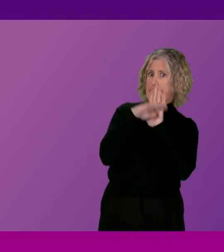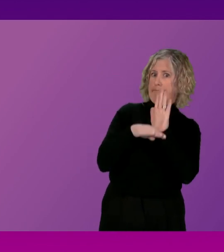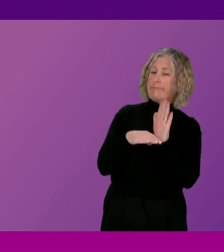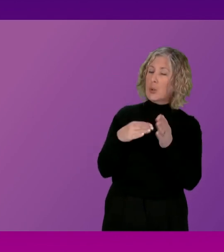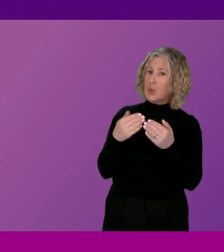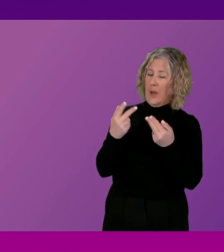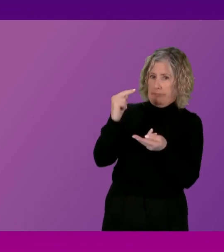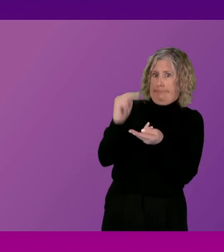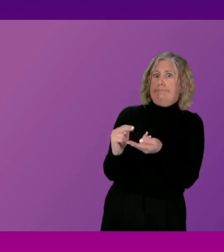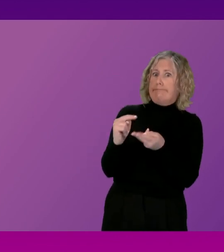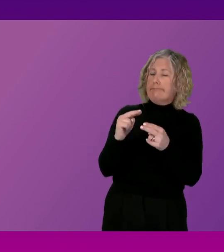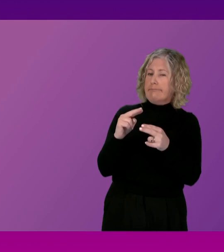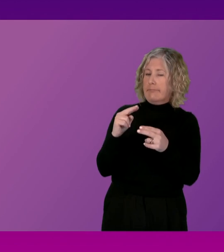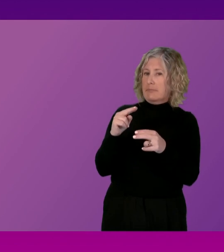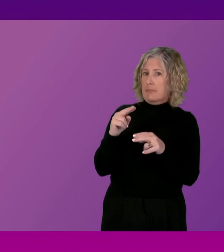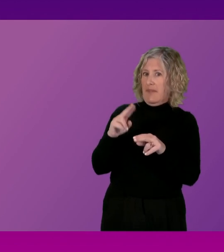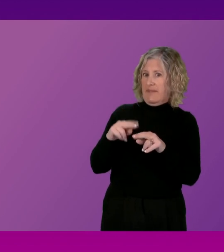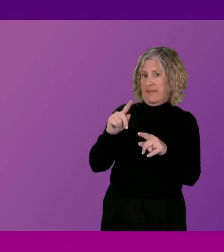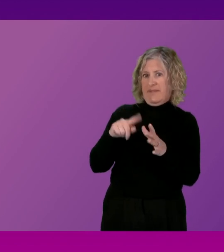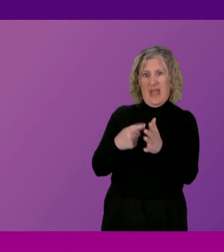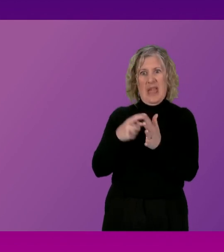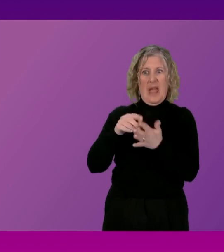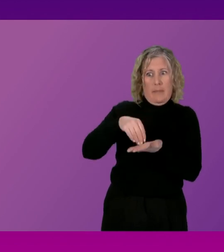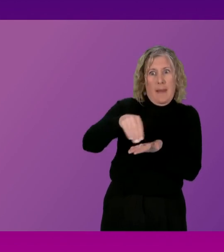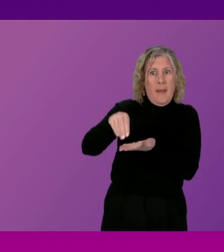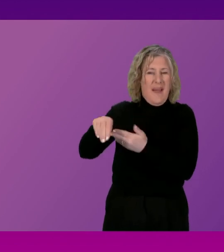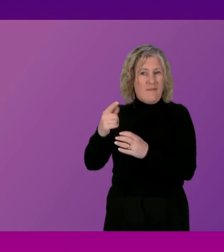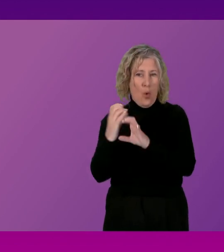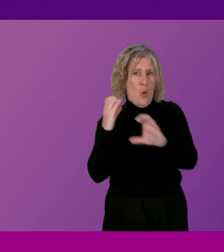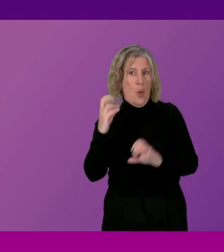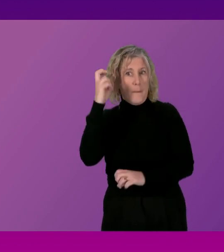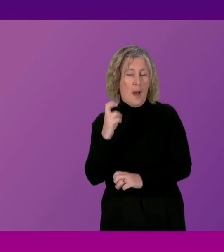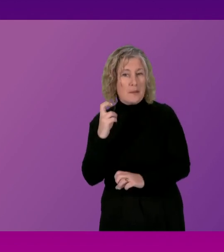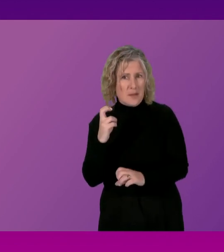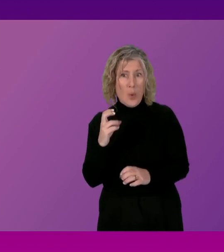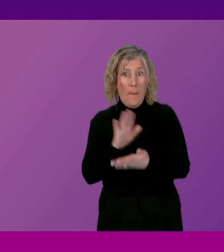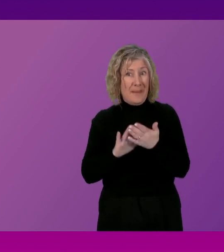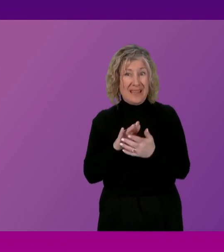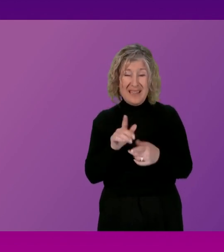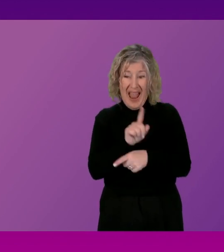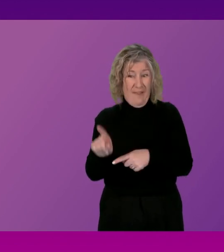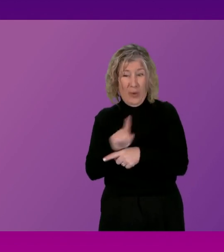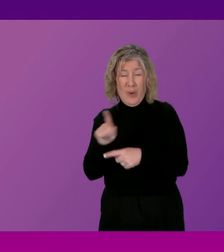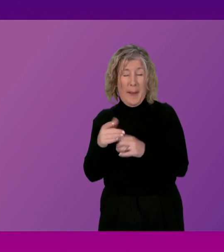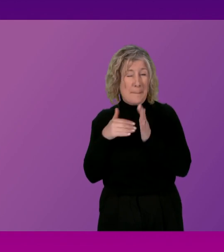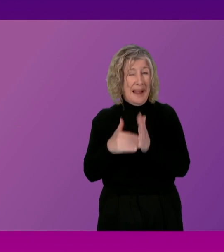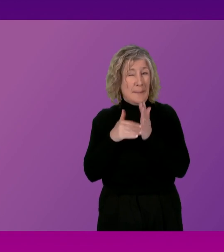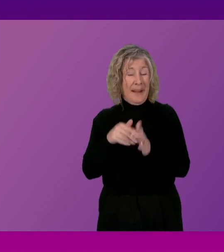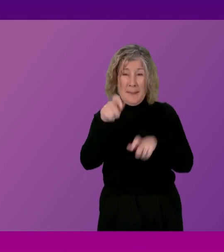That ensures that millions of journeys are made every week, which in turn helps the bus